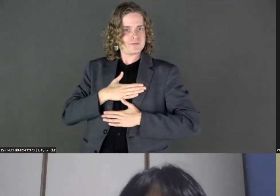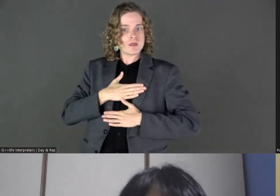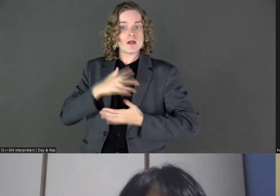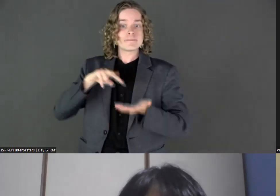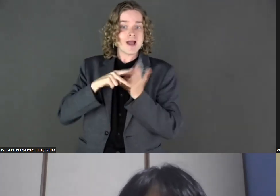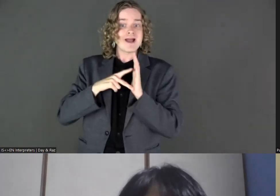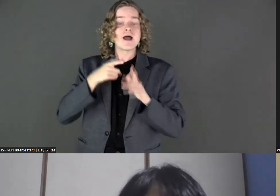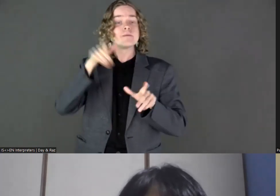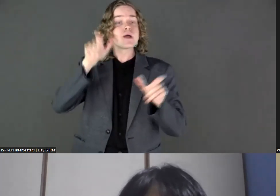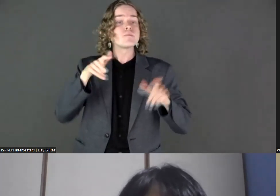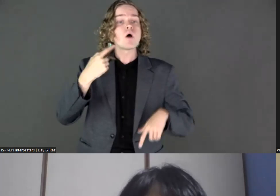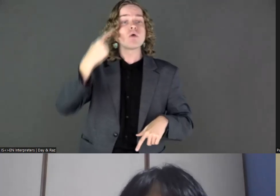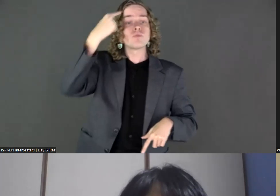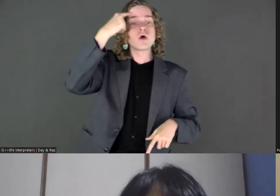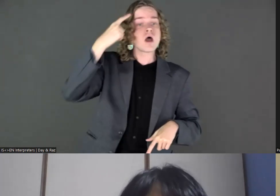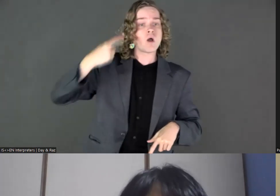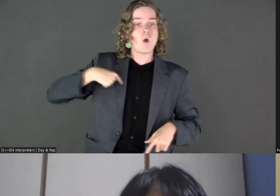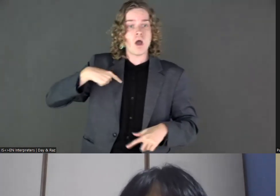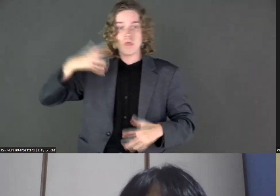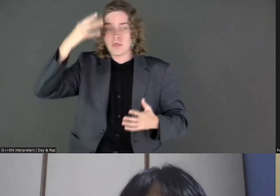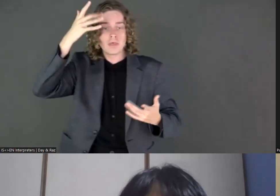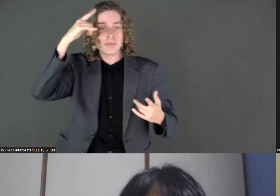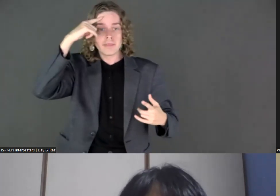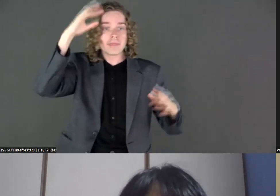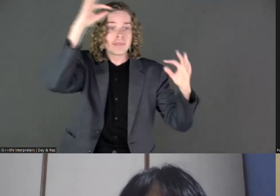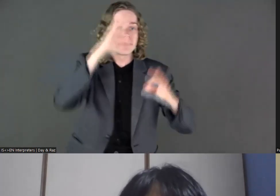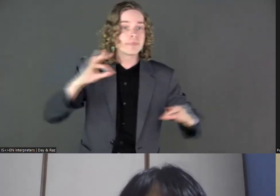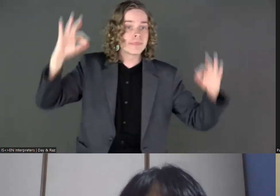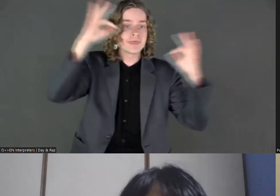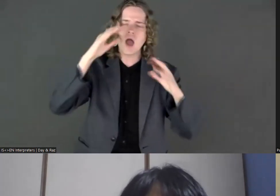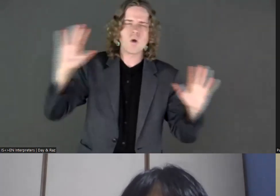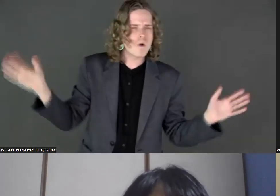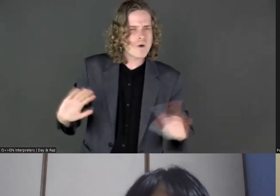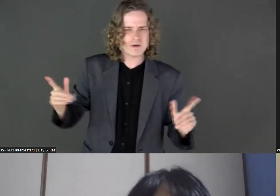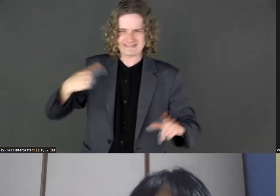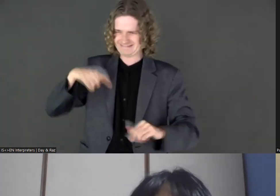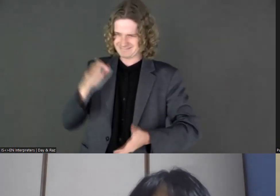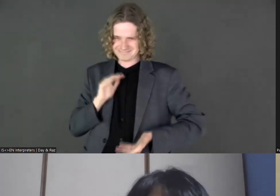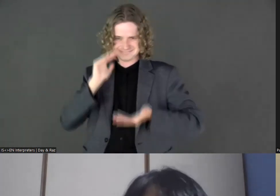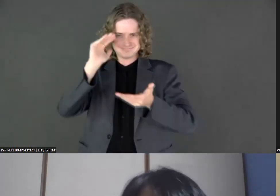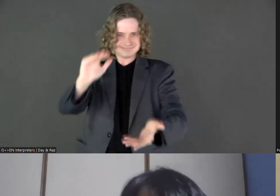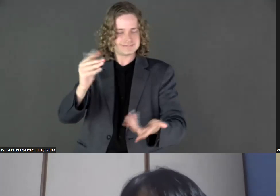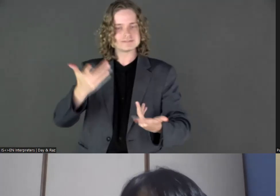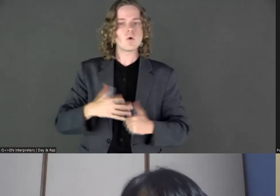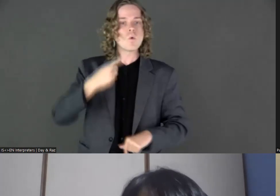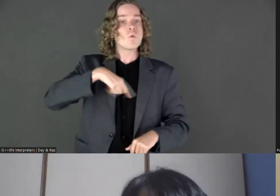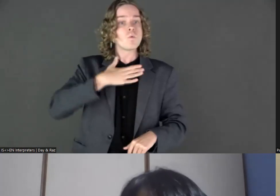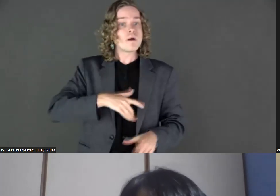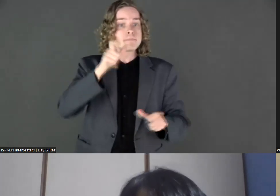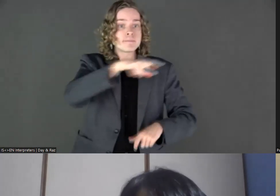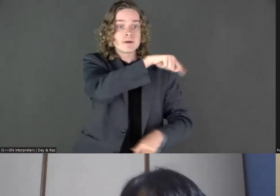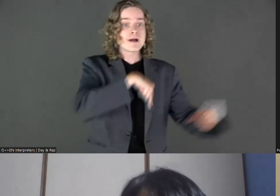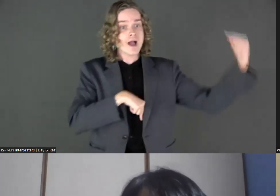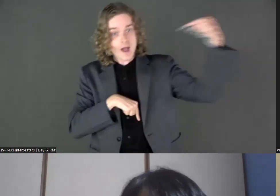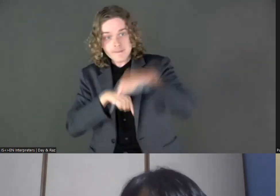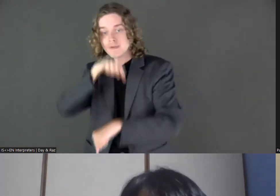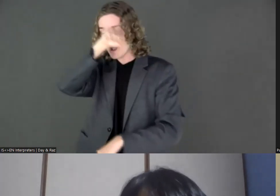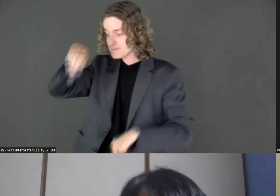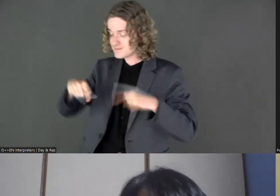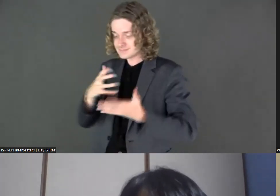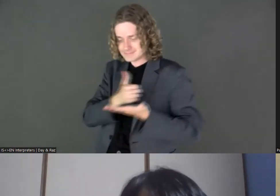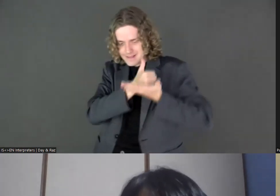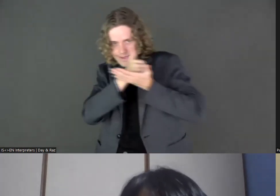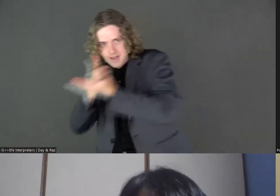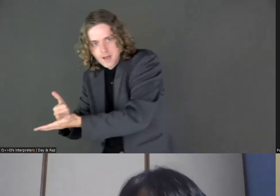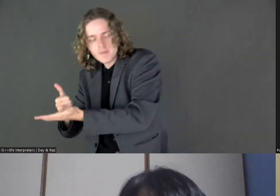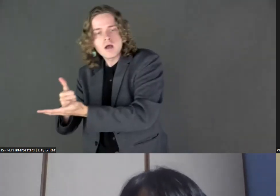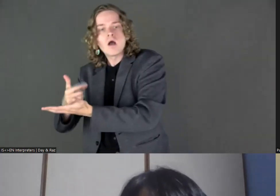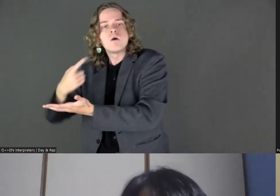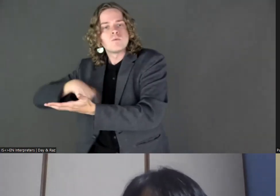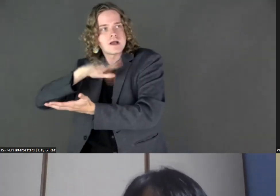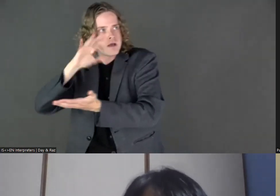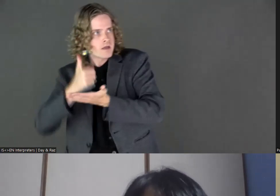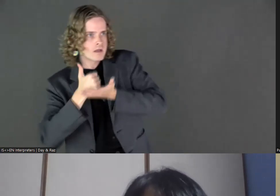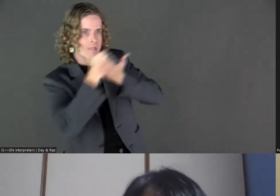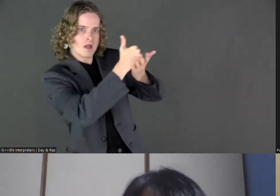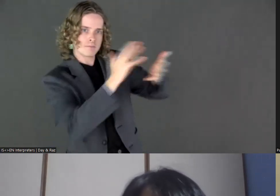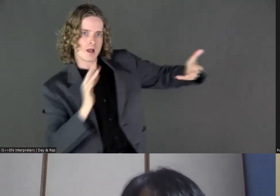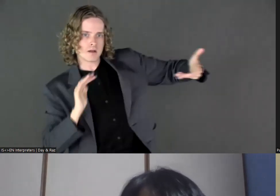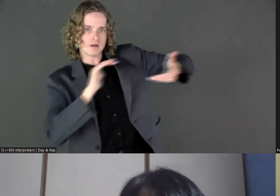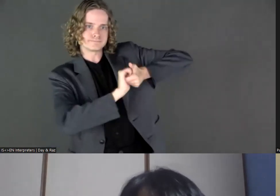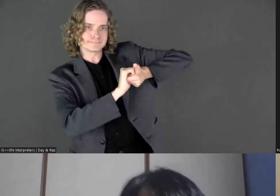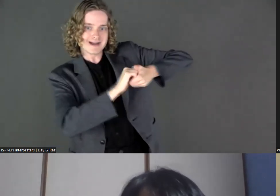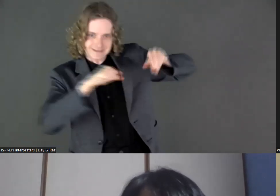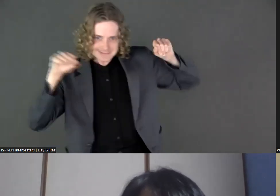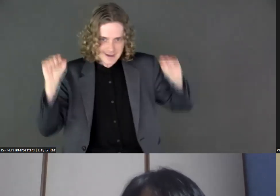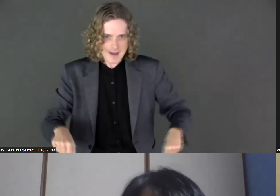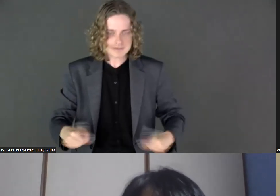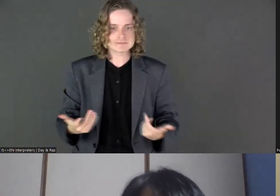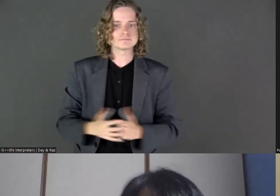support and financing possibilities to ensure the participation of OPDs and of persons with